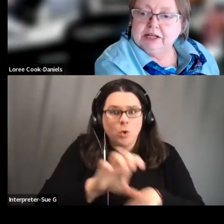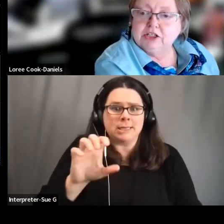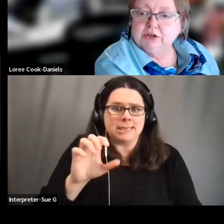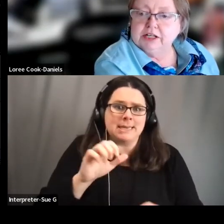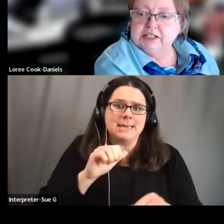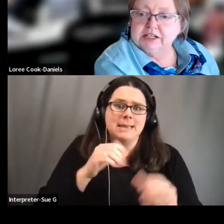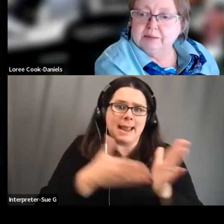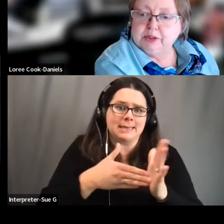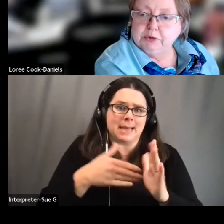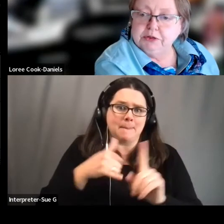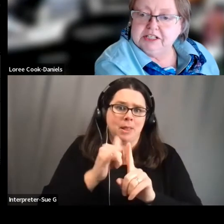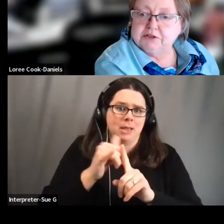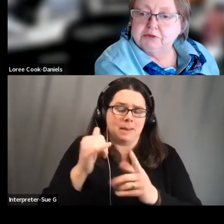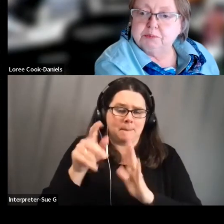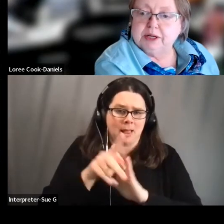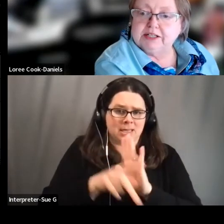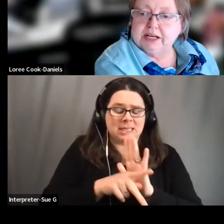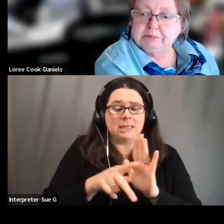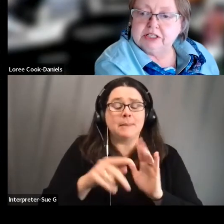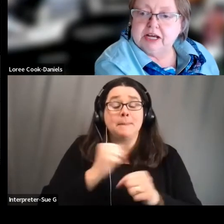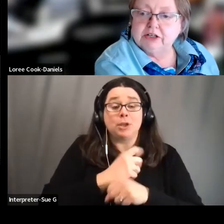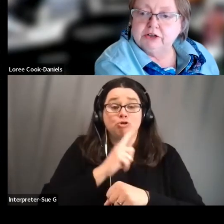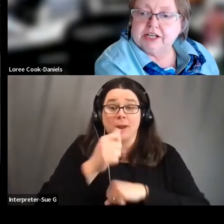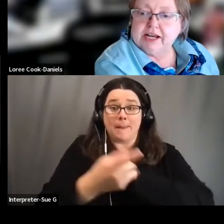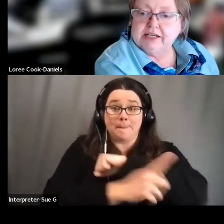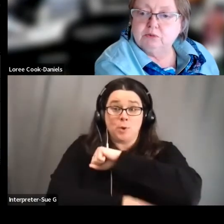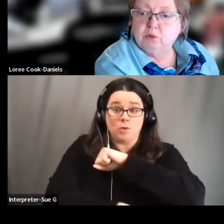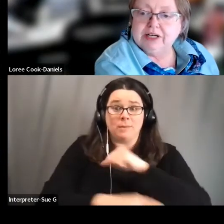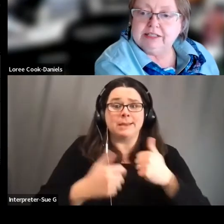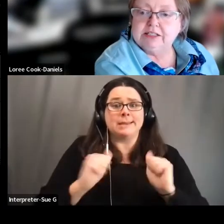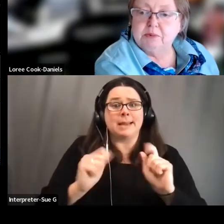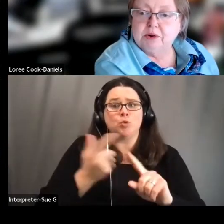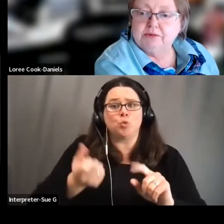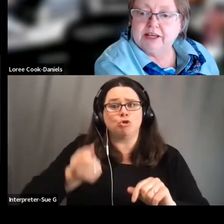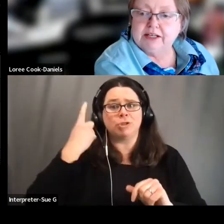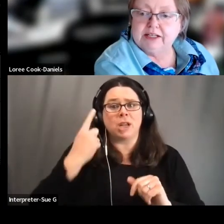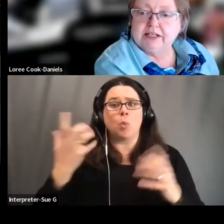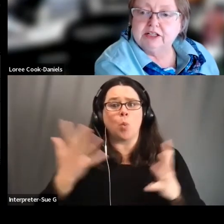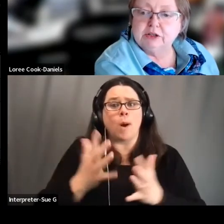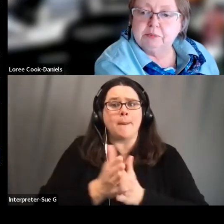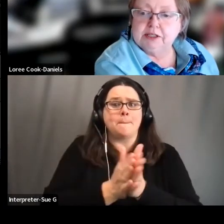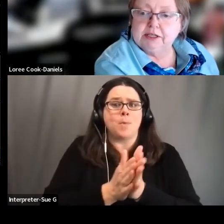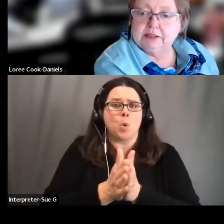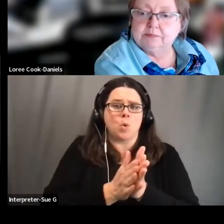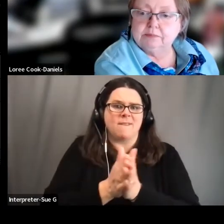Make sure that it's not punitive but attempts to understand what is motivating the bullying.